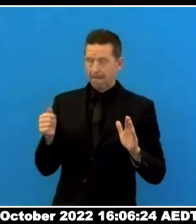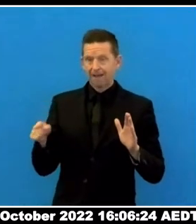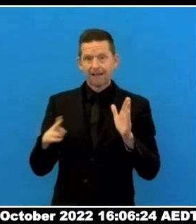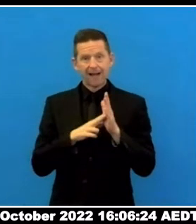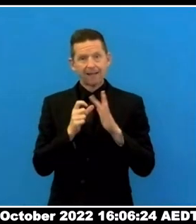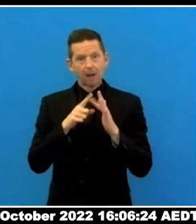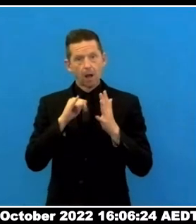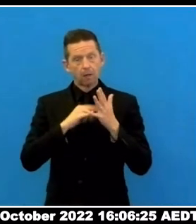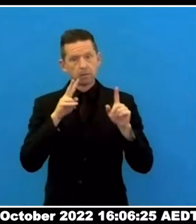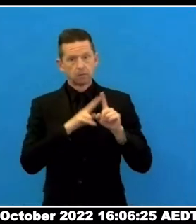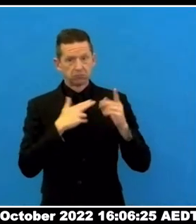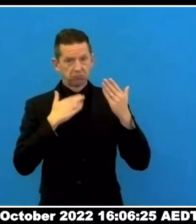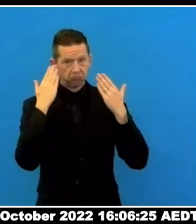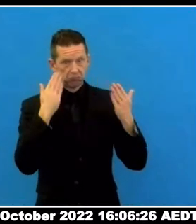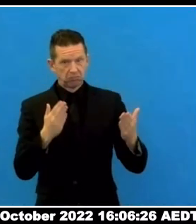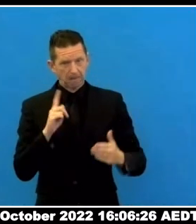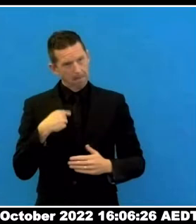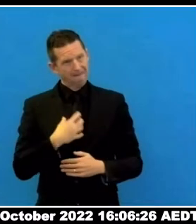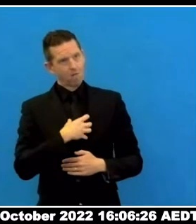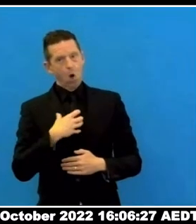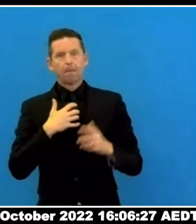I hope this is this is what I'm scared of.